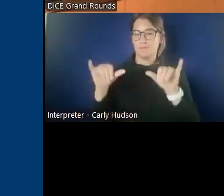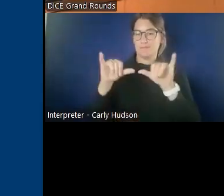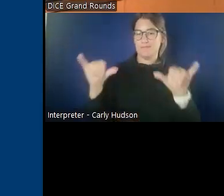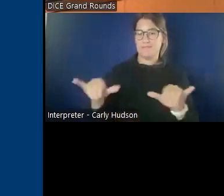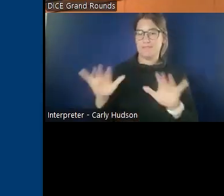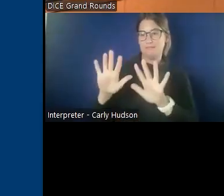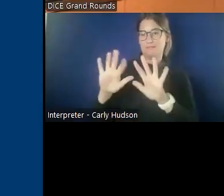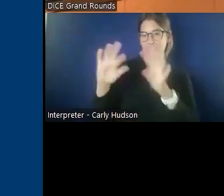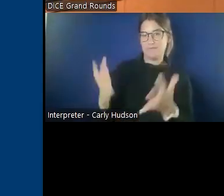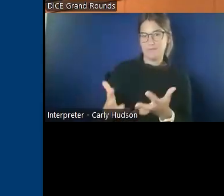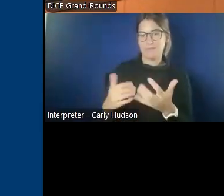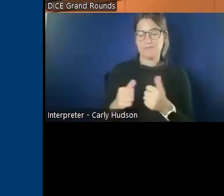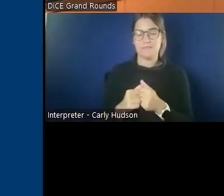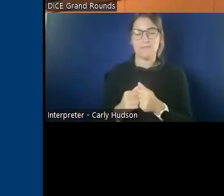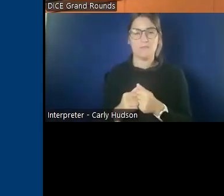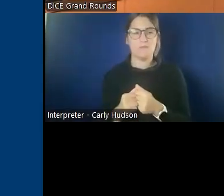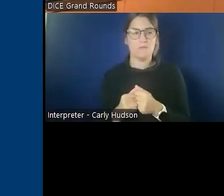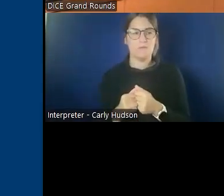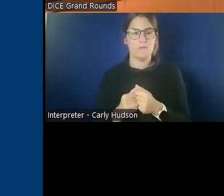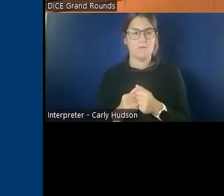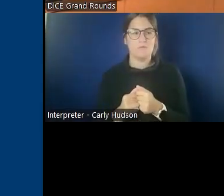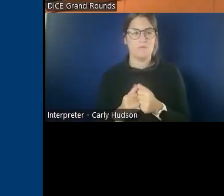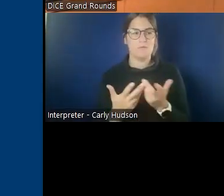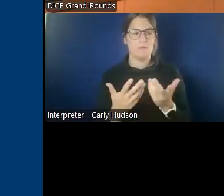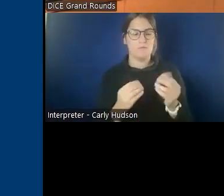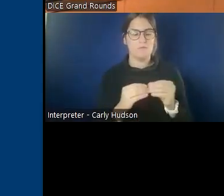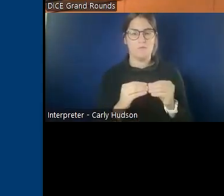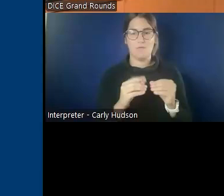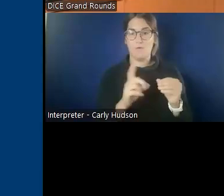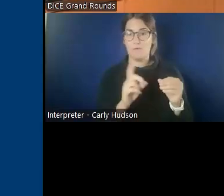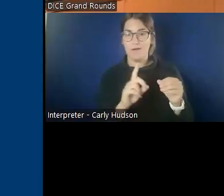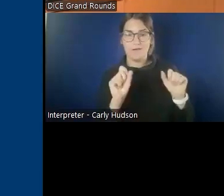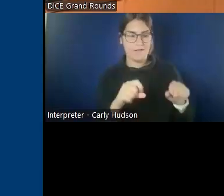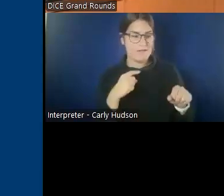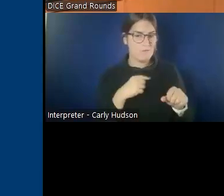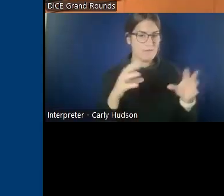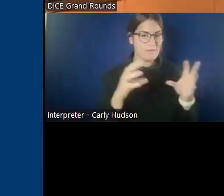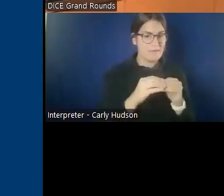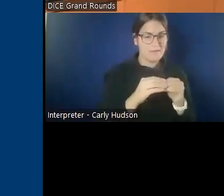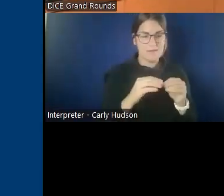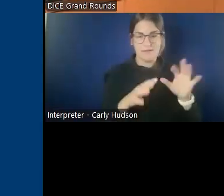it uh some of the Practical like where can we meet barriers if you could talk